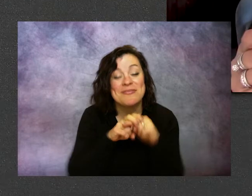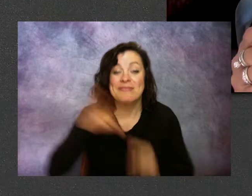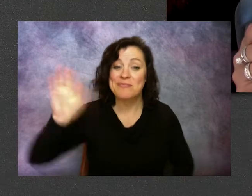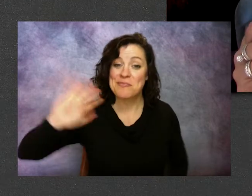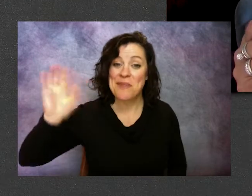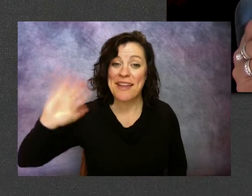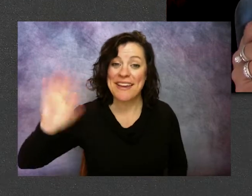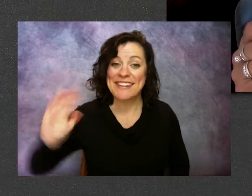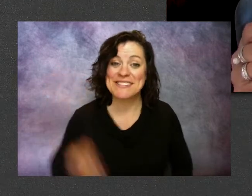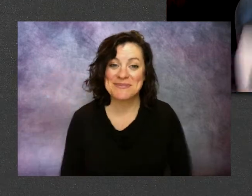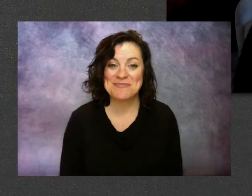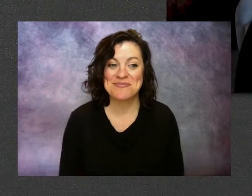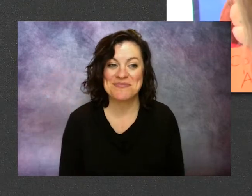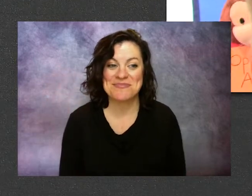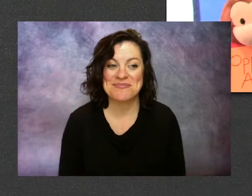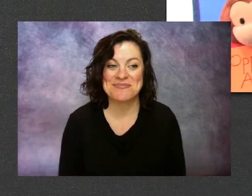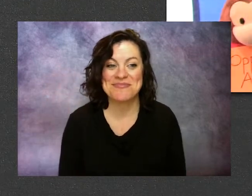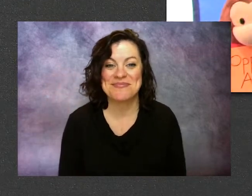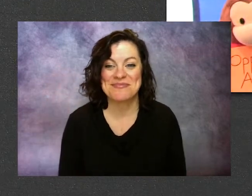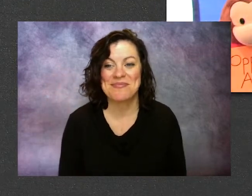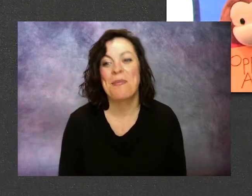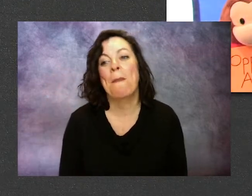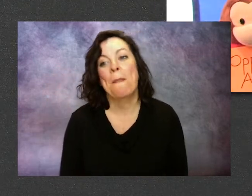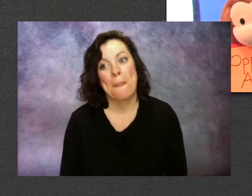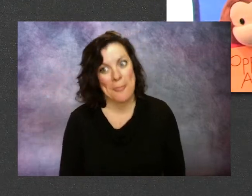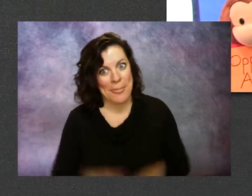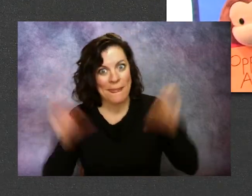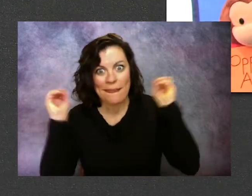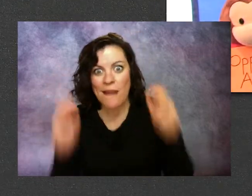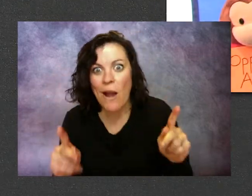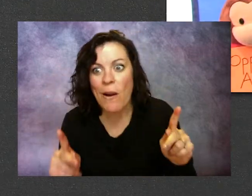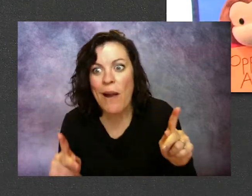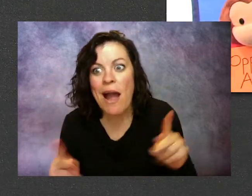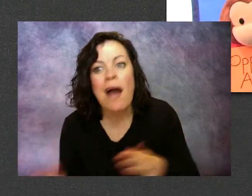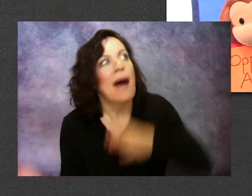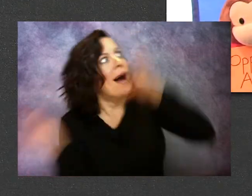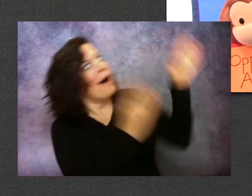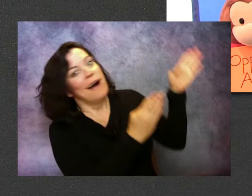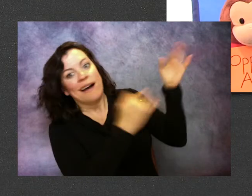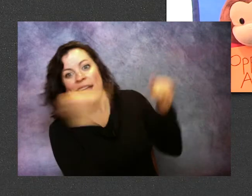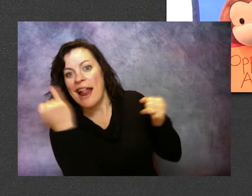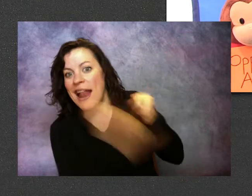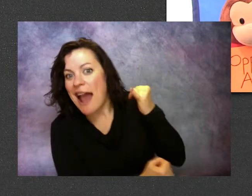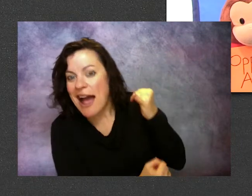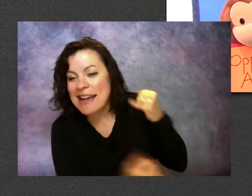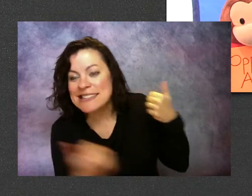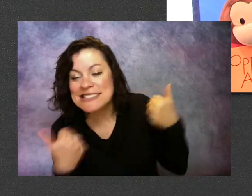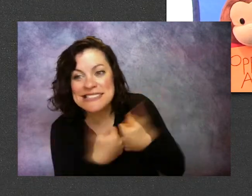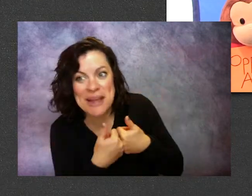Goodbye. All right, George, let's help our friends at home finish up our "Deduce Hang Loose", okay?